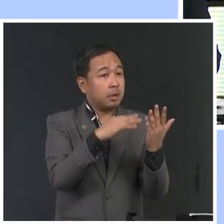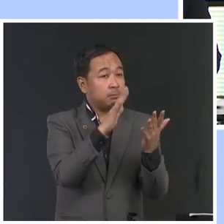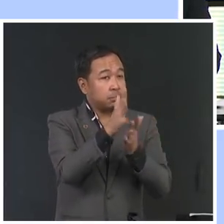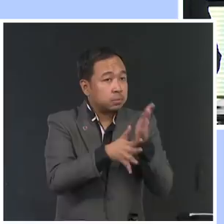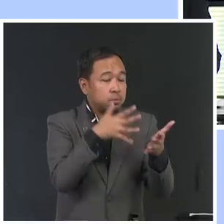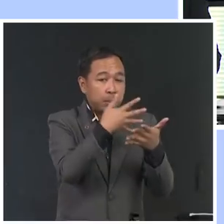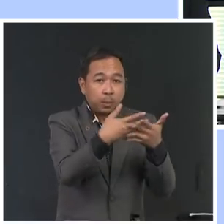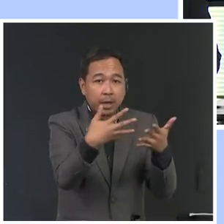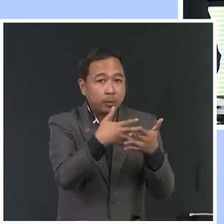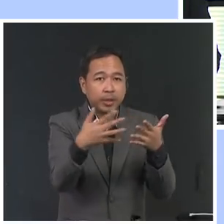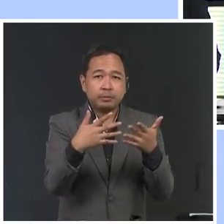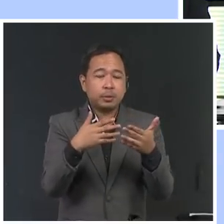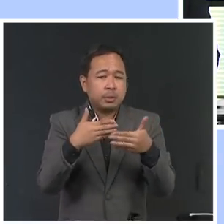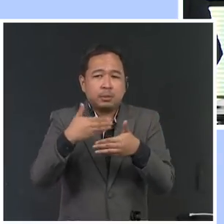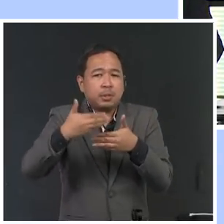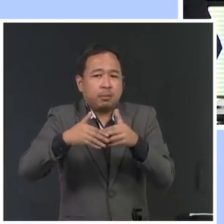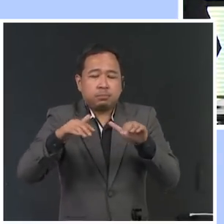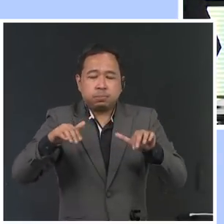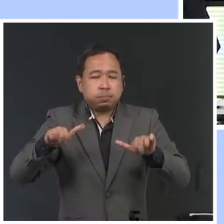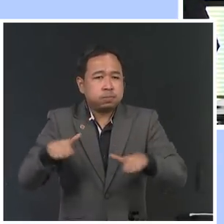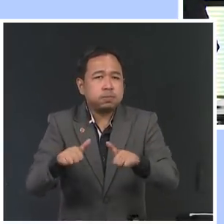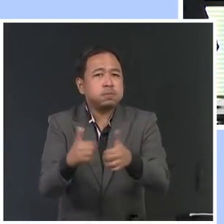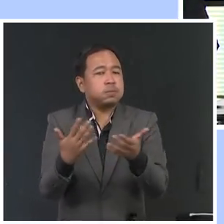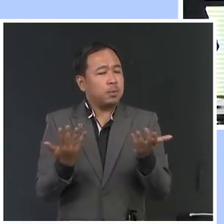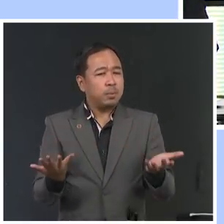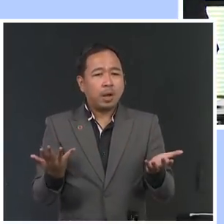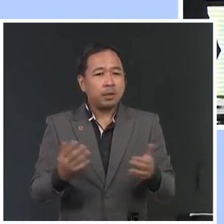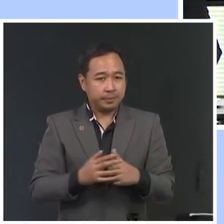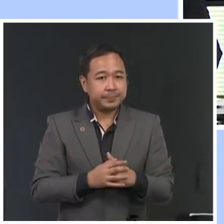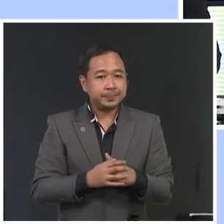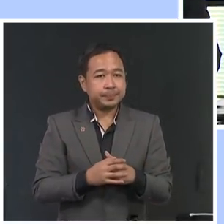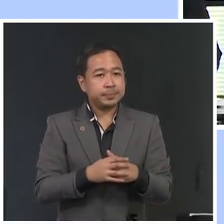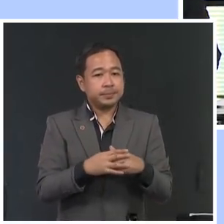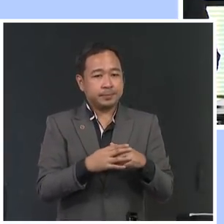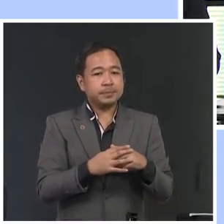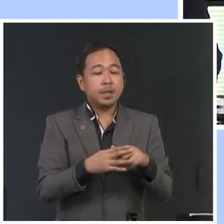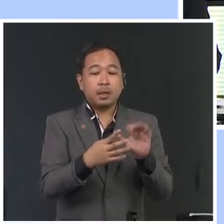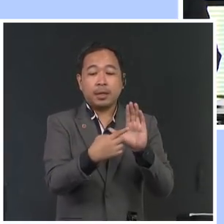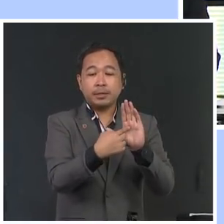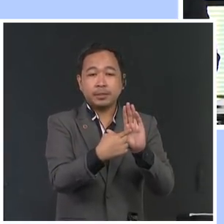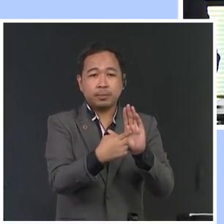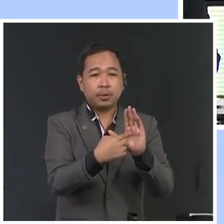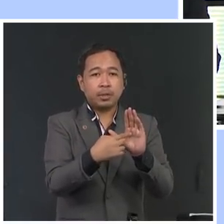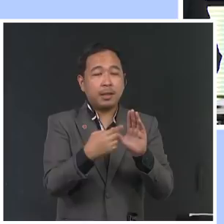various activities to promote the sign languages. Next slide. So this slide shows that after the